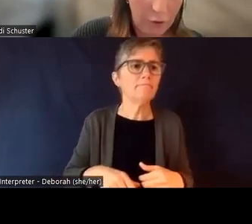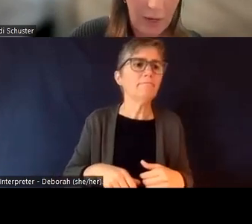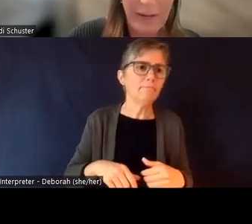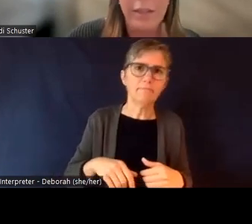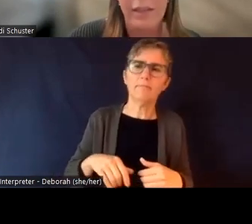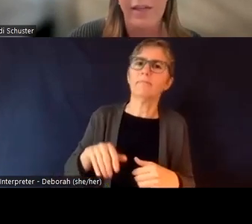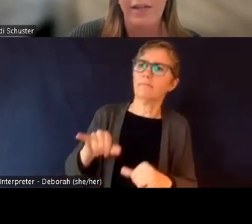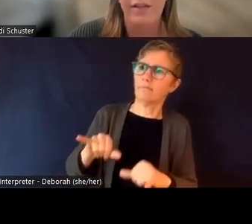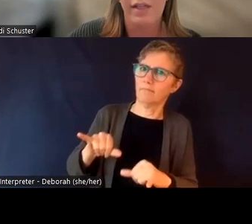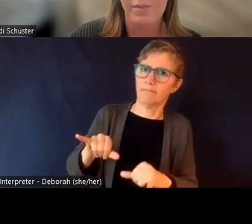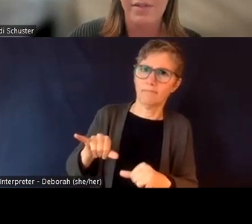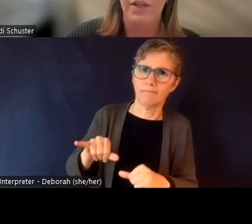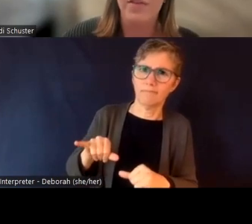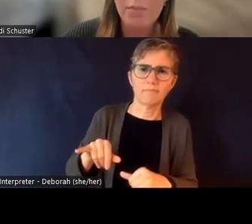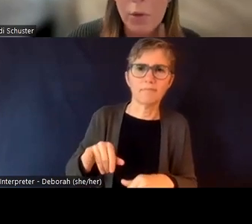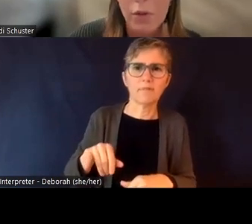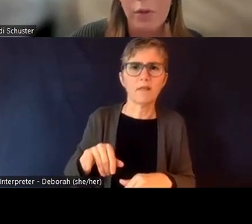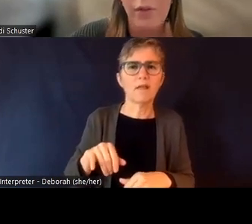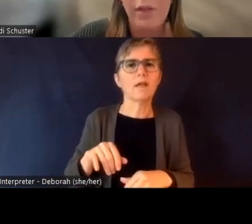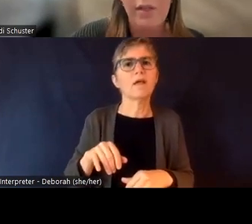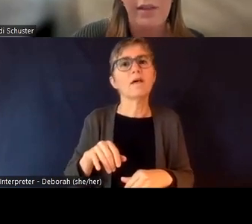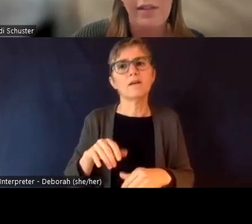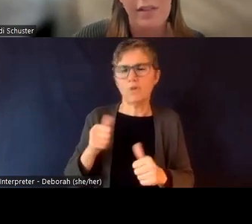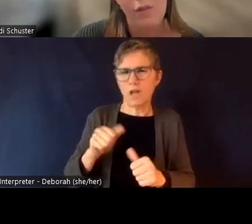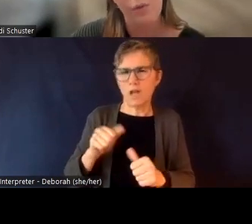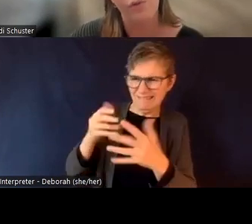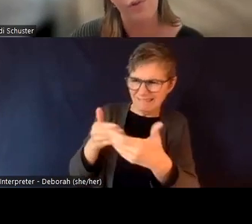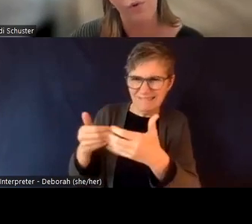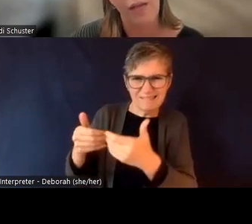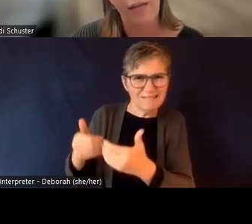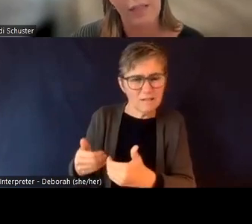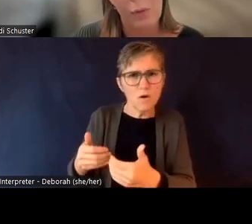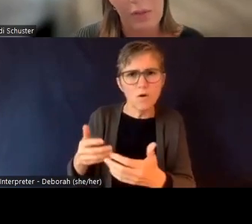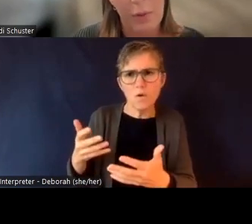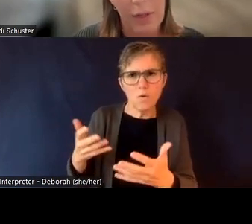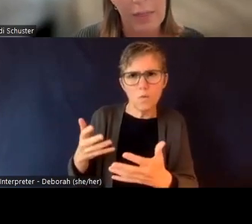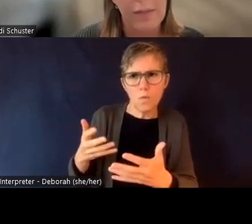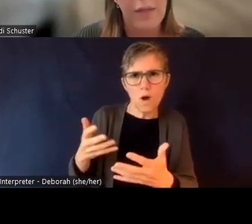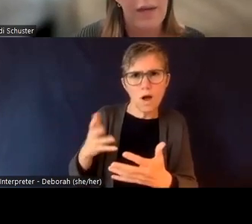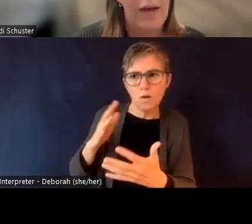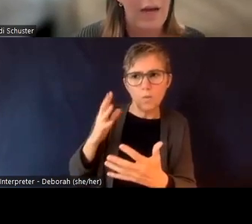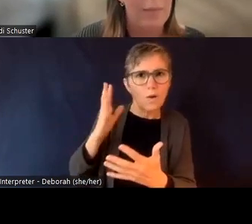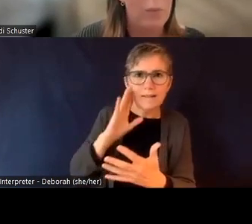triangulate the specific exposures that these individuals are more likely to experience,